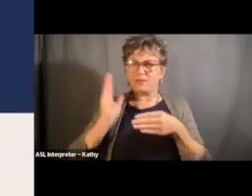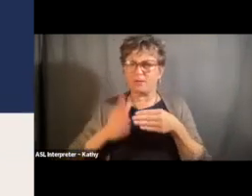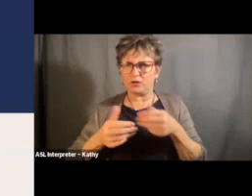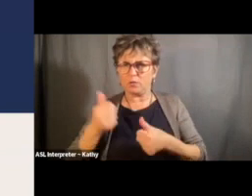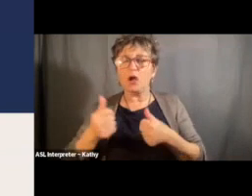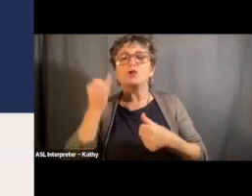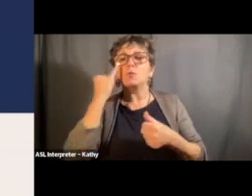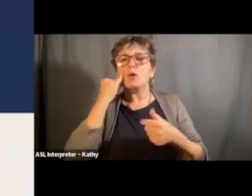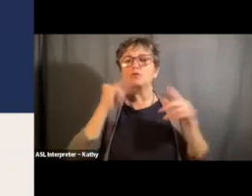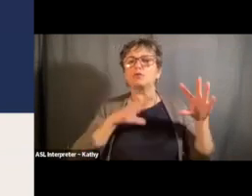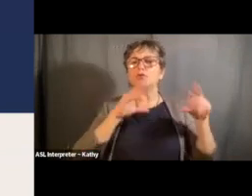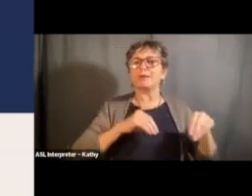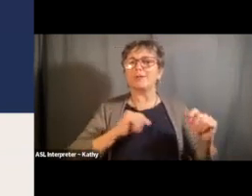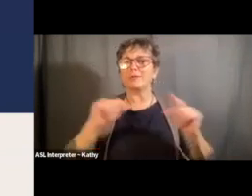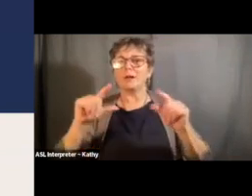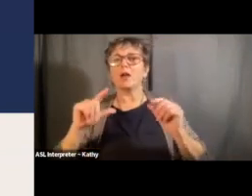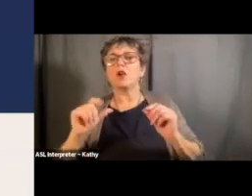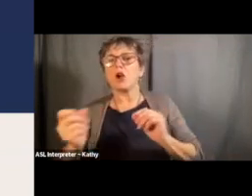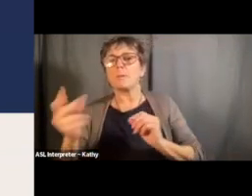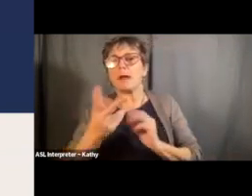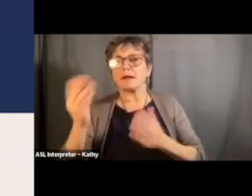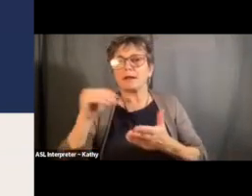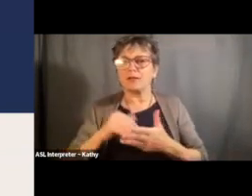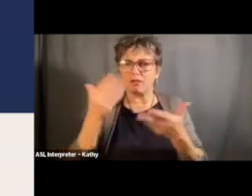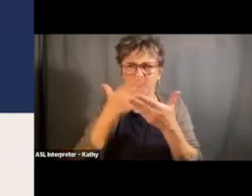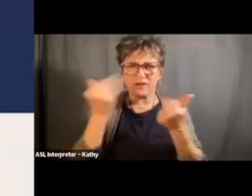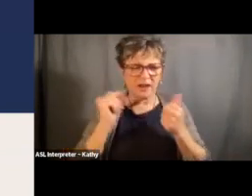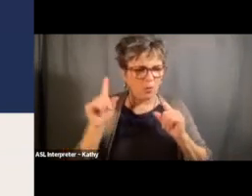surveys are in one tab, and your new or In-Progress surveys are in a different tab.